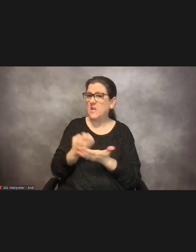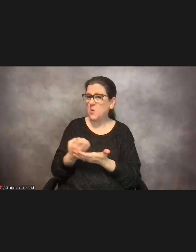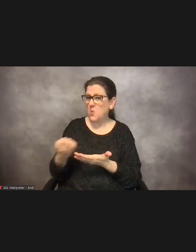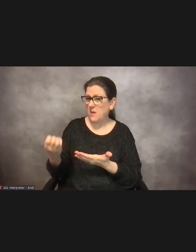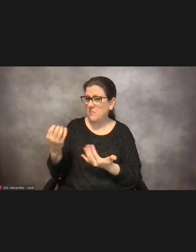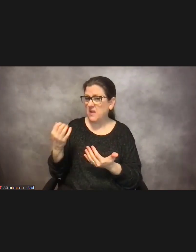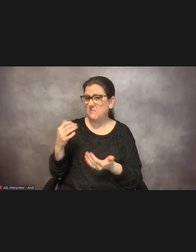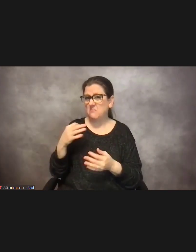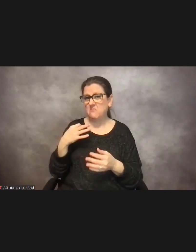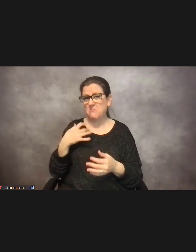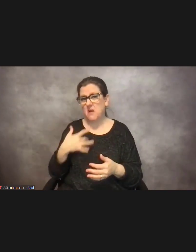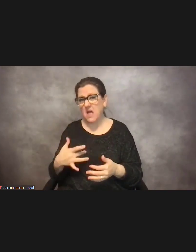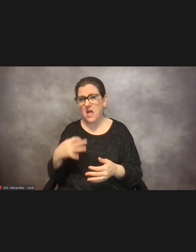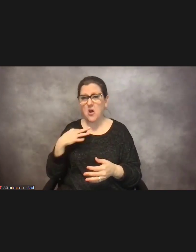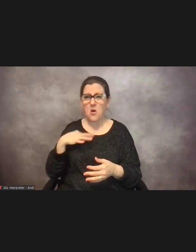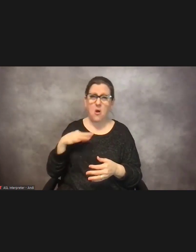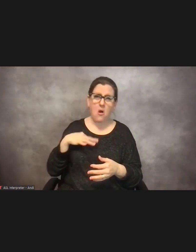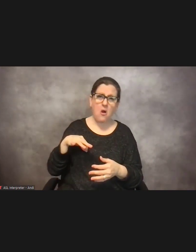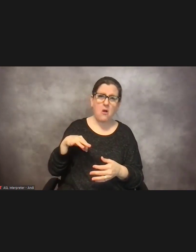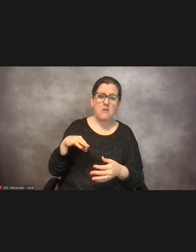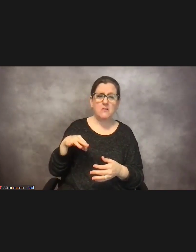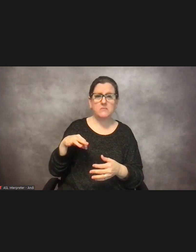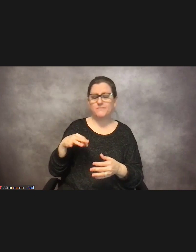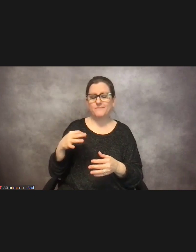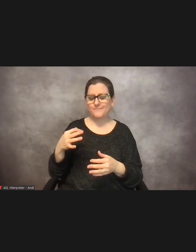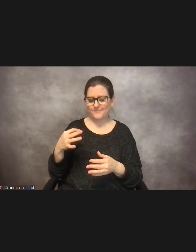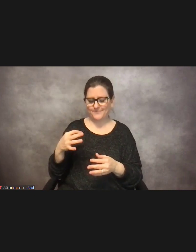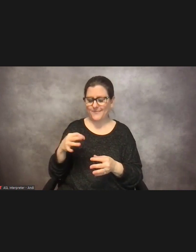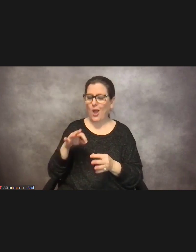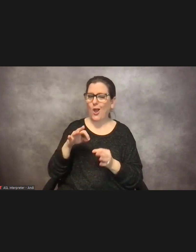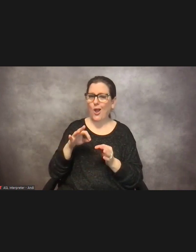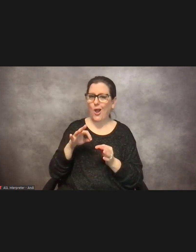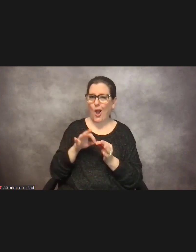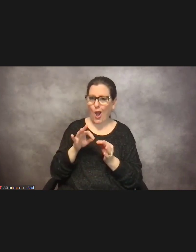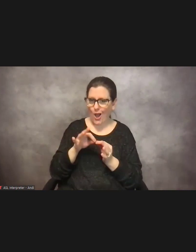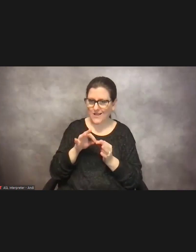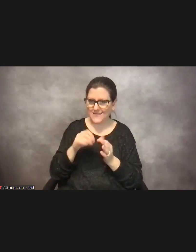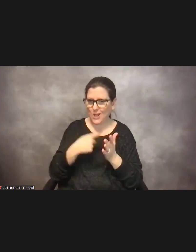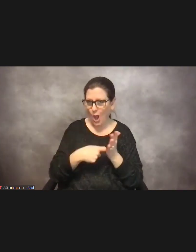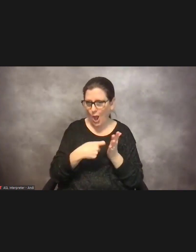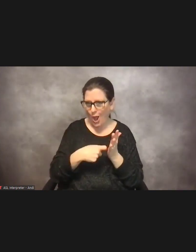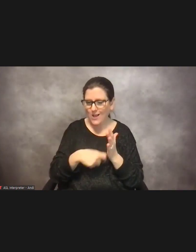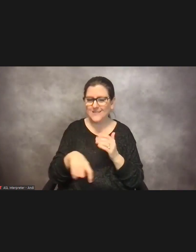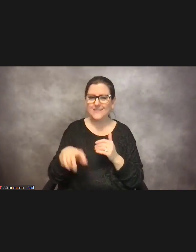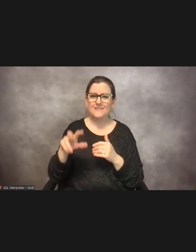equipment, in this case, costing $800 to, maybe, $1,000.